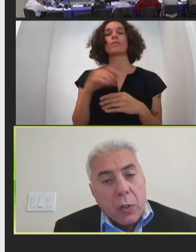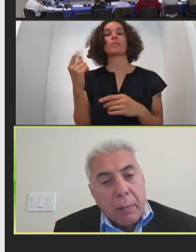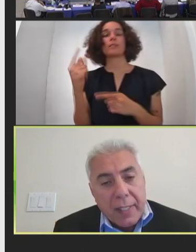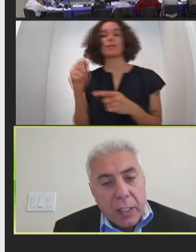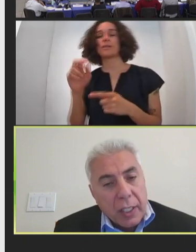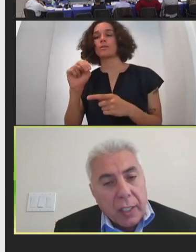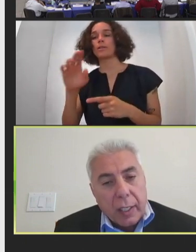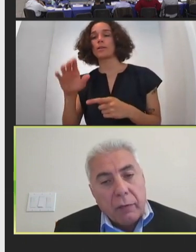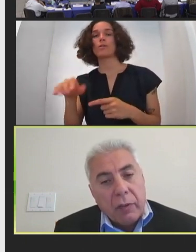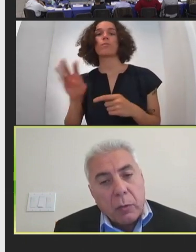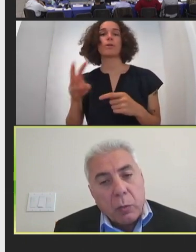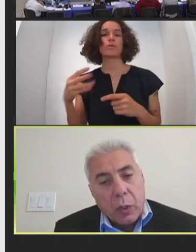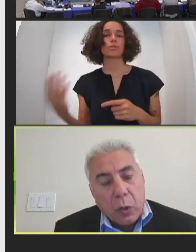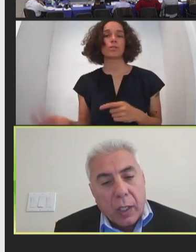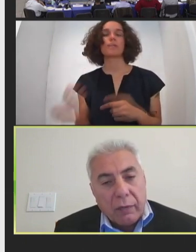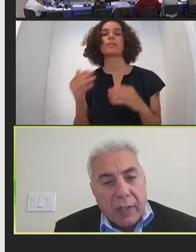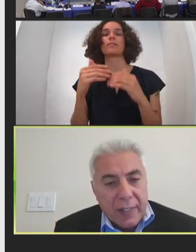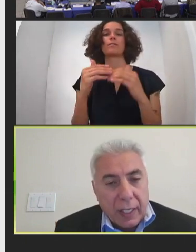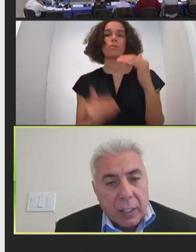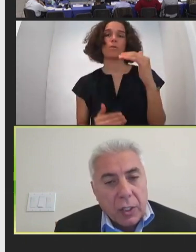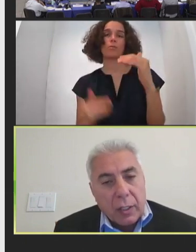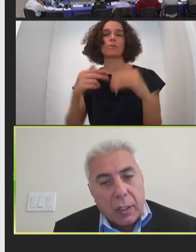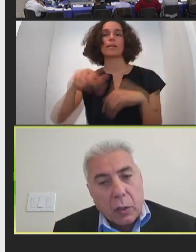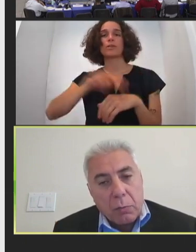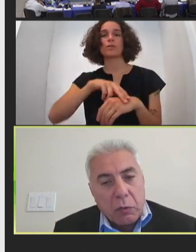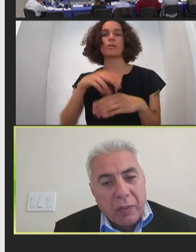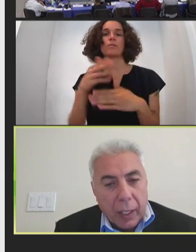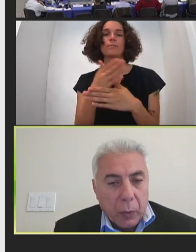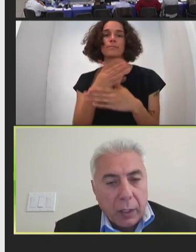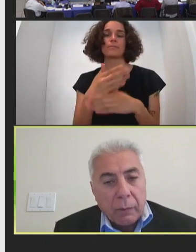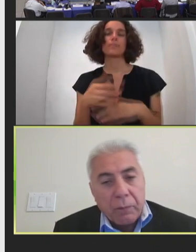the message here, even when you look at vaccination in terms of equity,